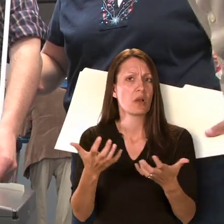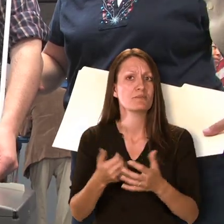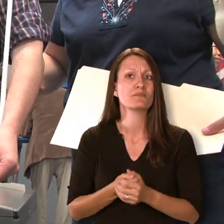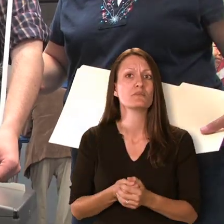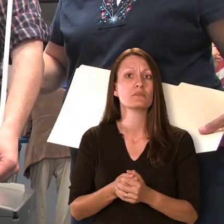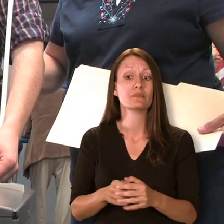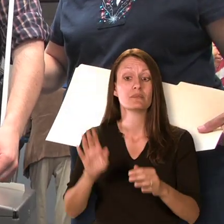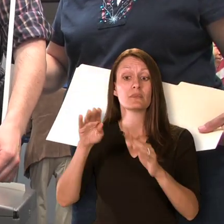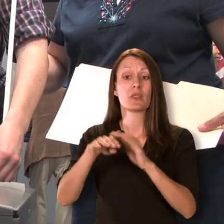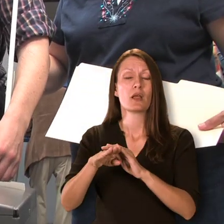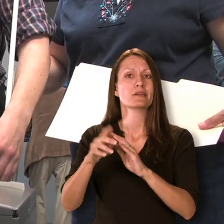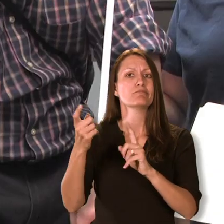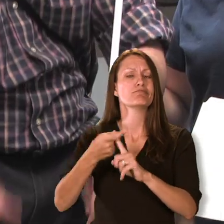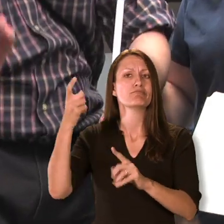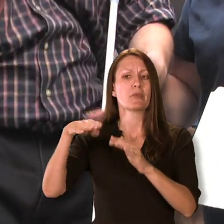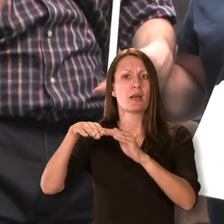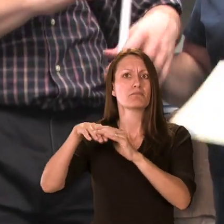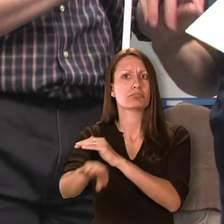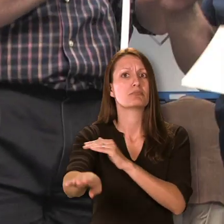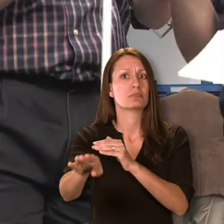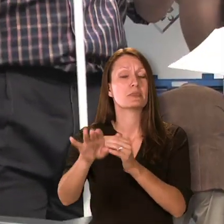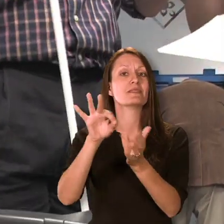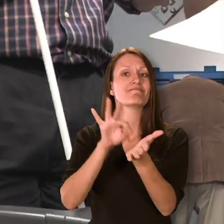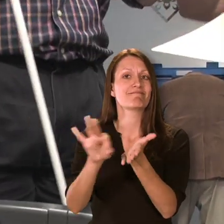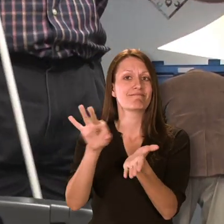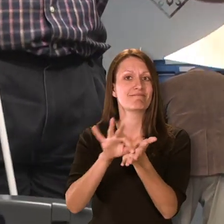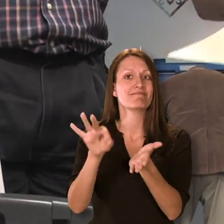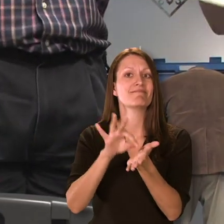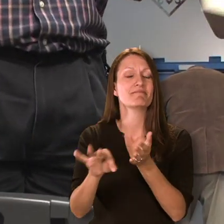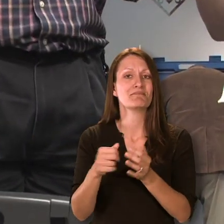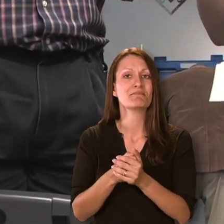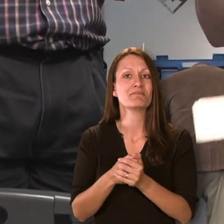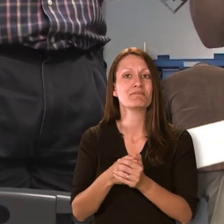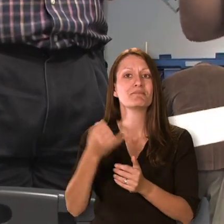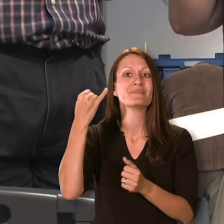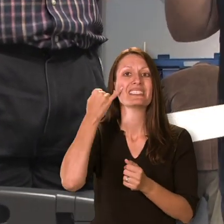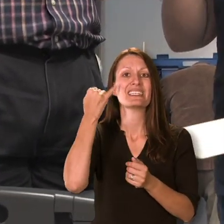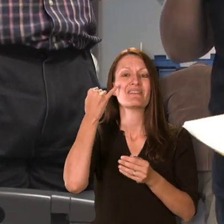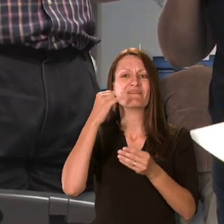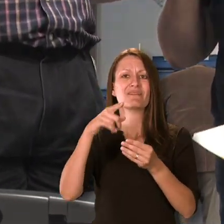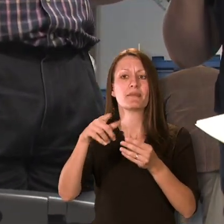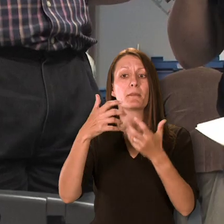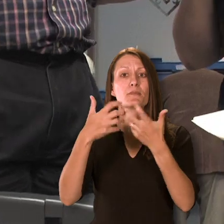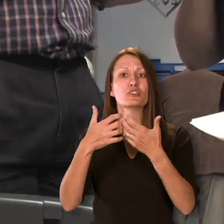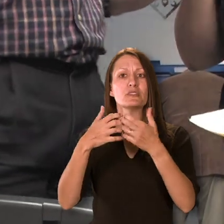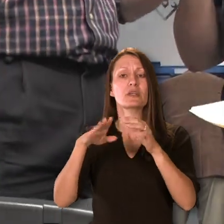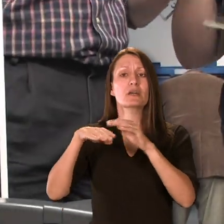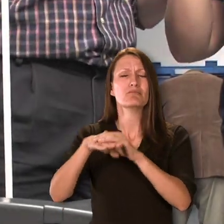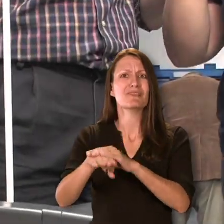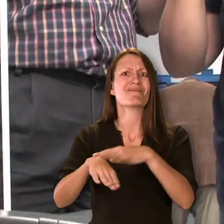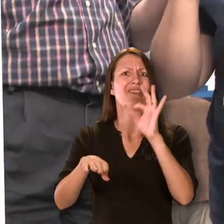The machine automatically grabs the ballot for counting. The equipment will detect ballot marking errors